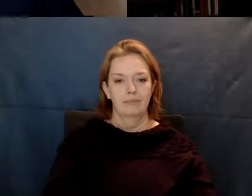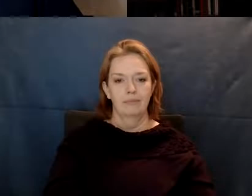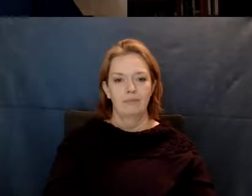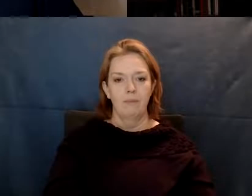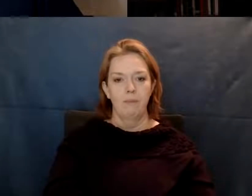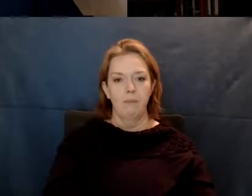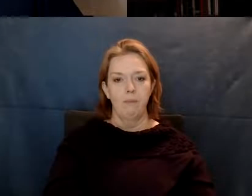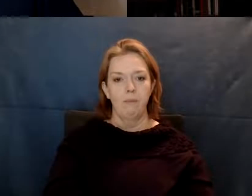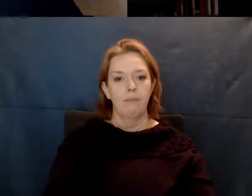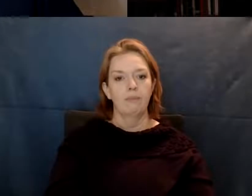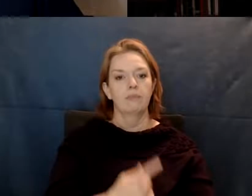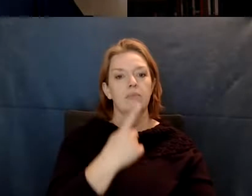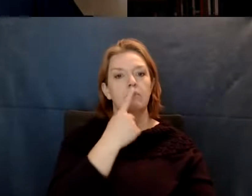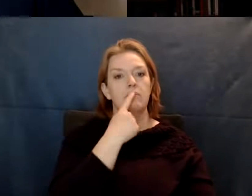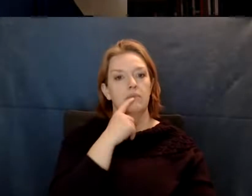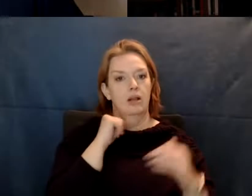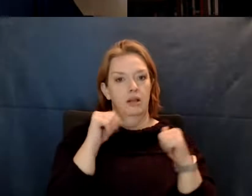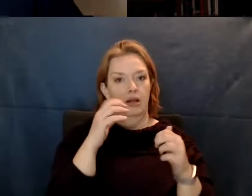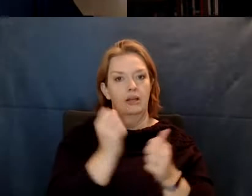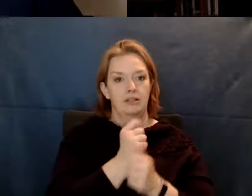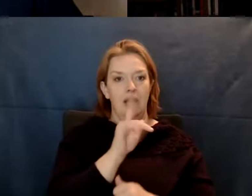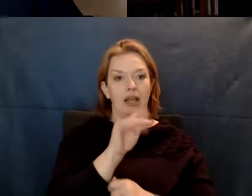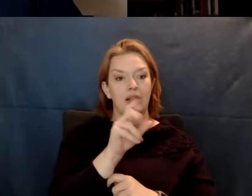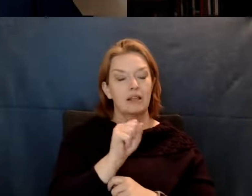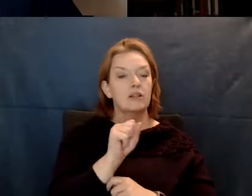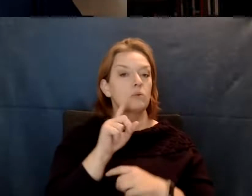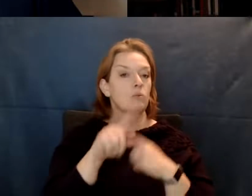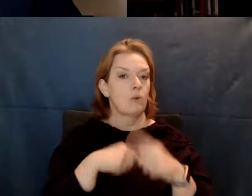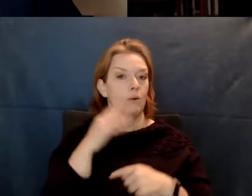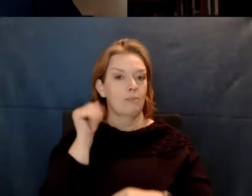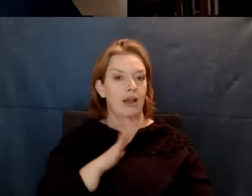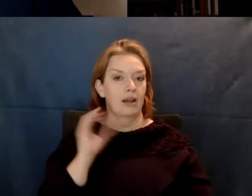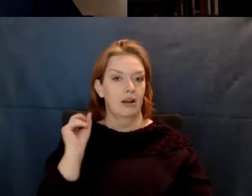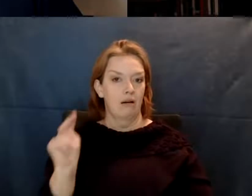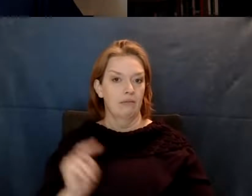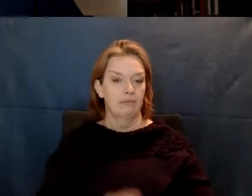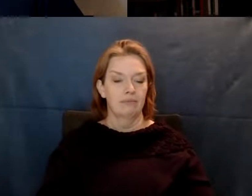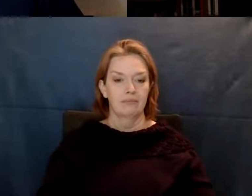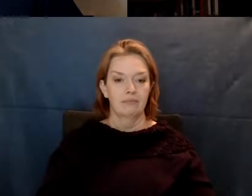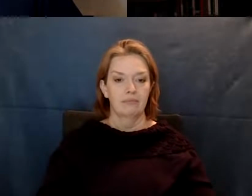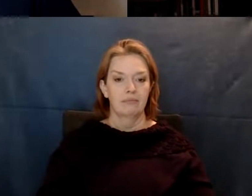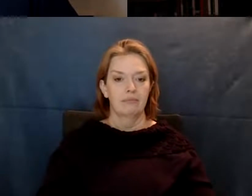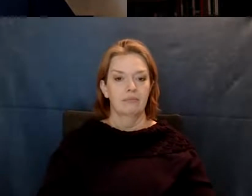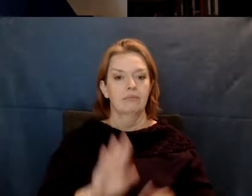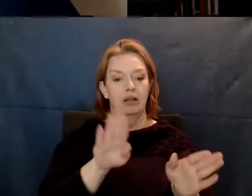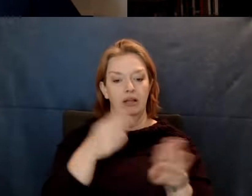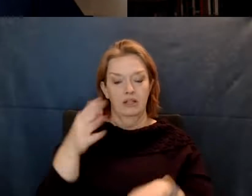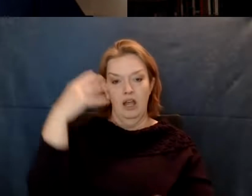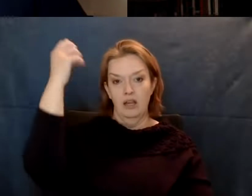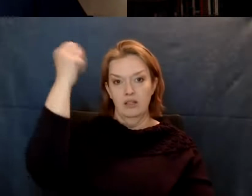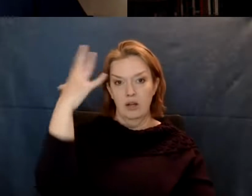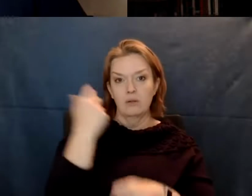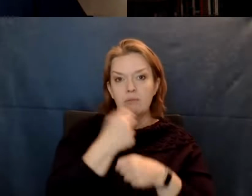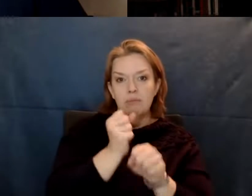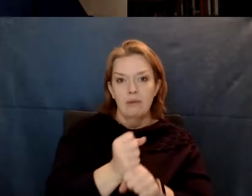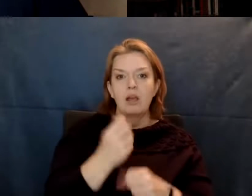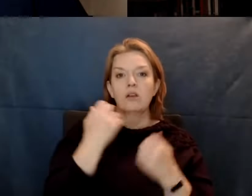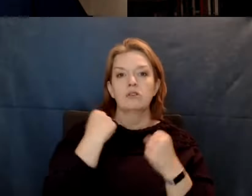red towers take licks wrong man awfully dead showers naked strong ran often